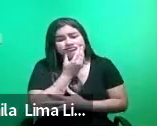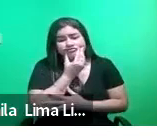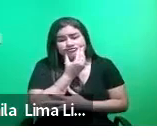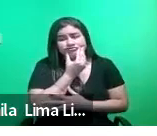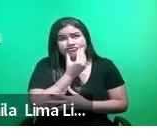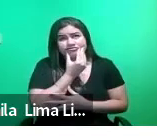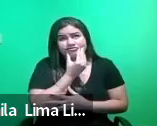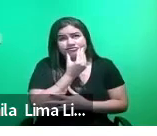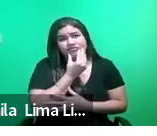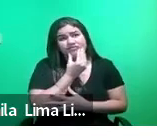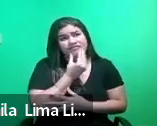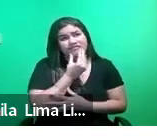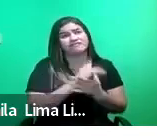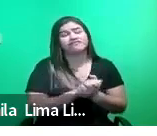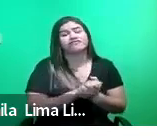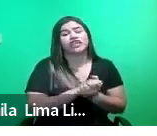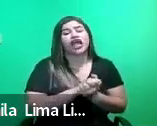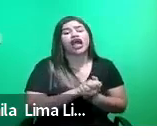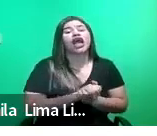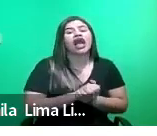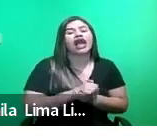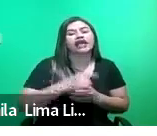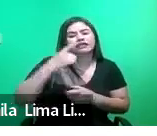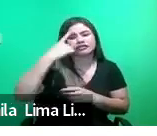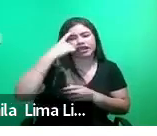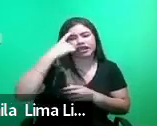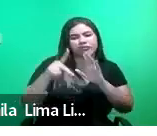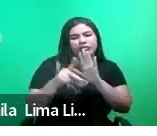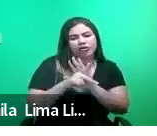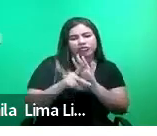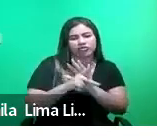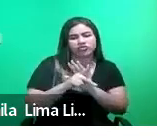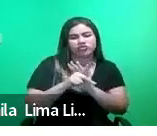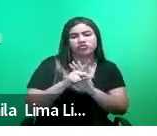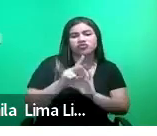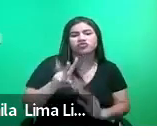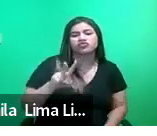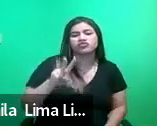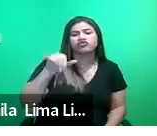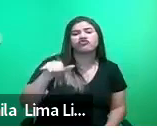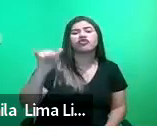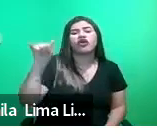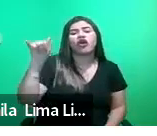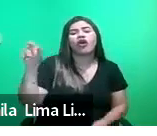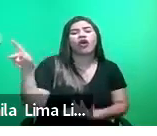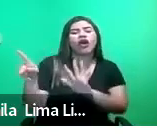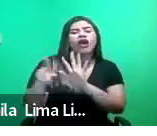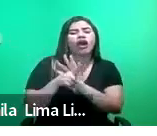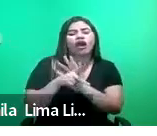New notion of New notion of signification adequate to the adequate to the task of